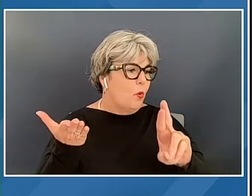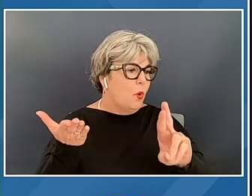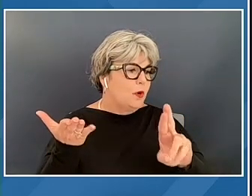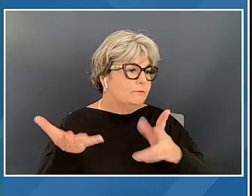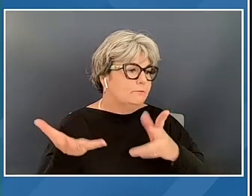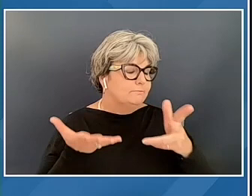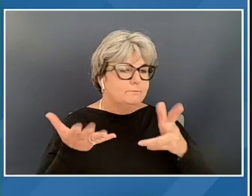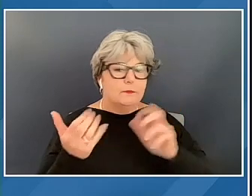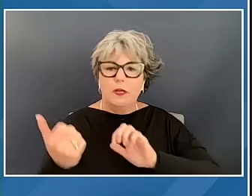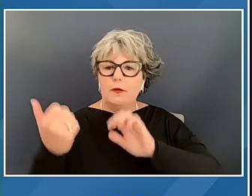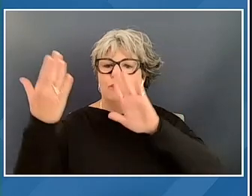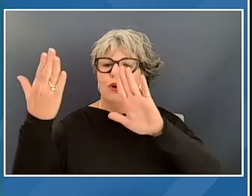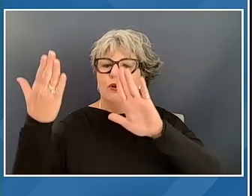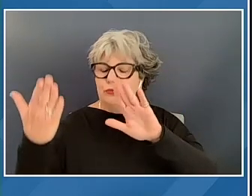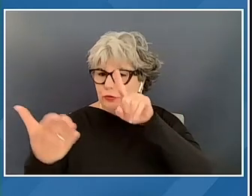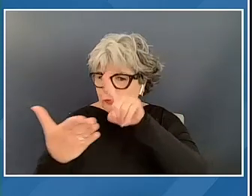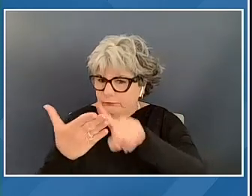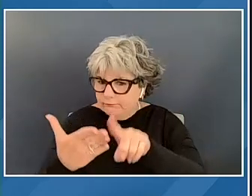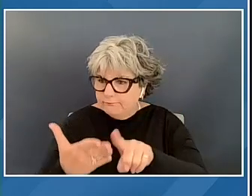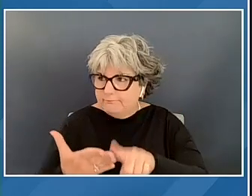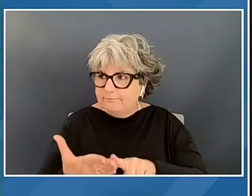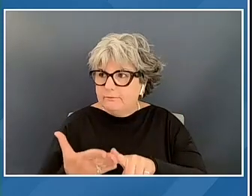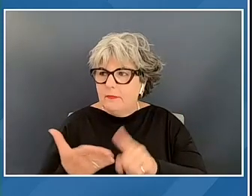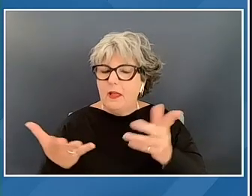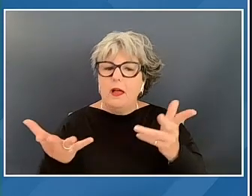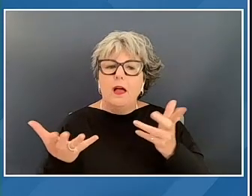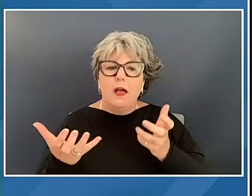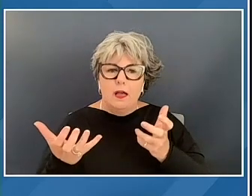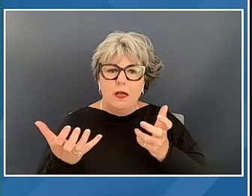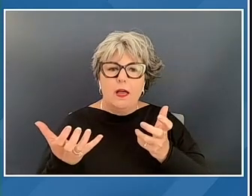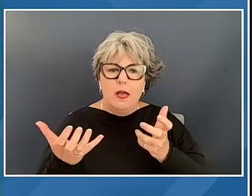looking at this. I want to tag on to the comment that was